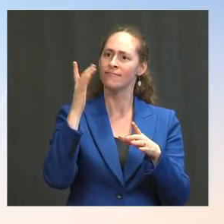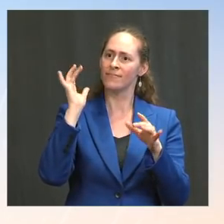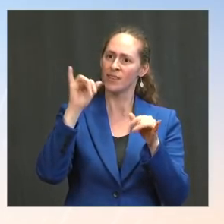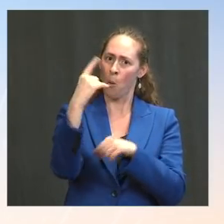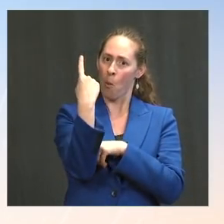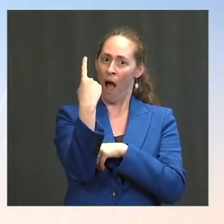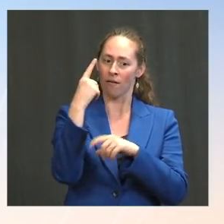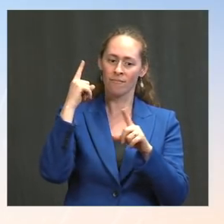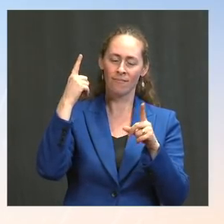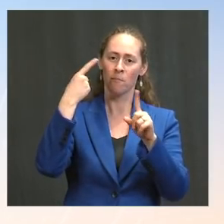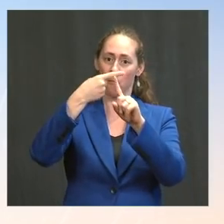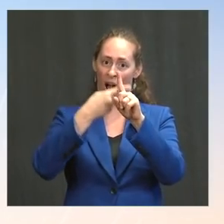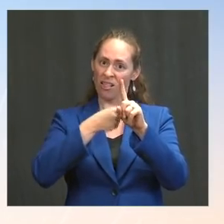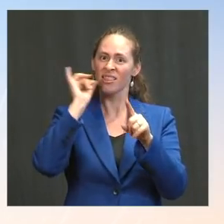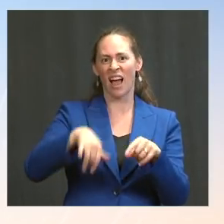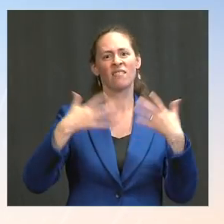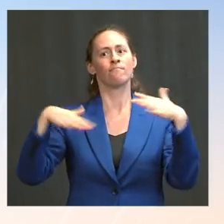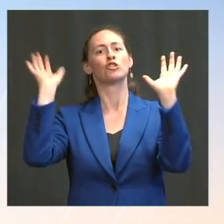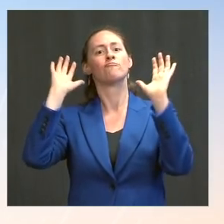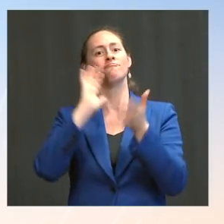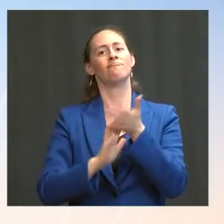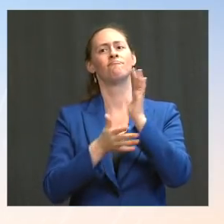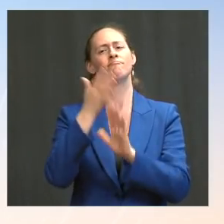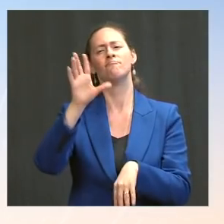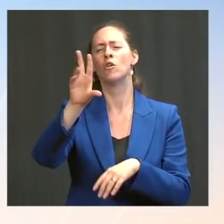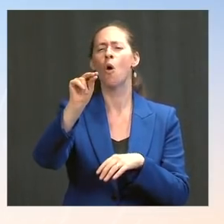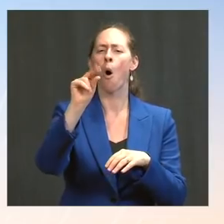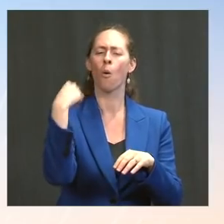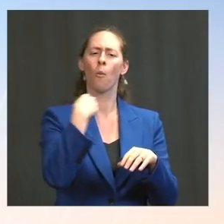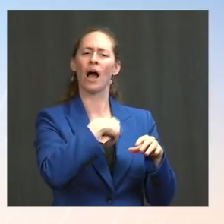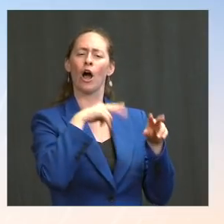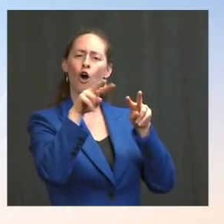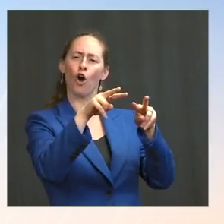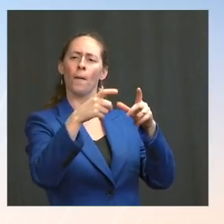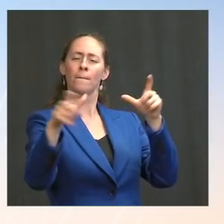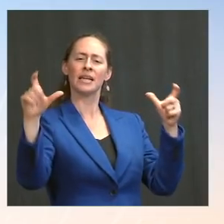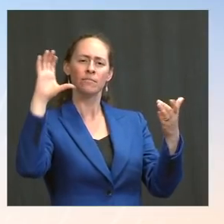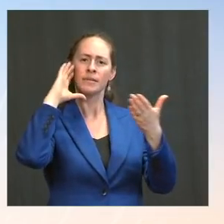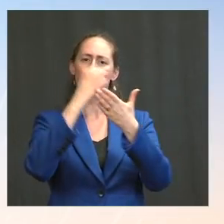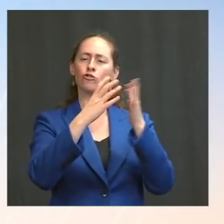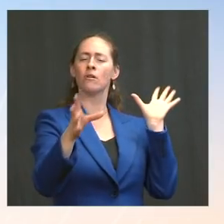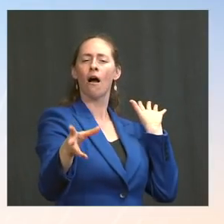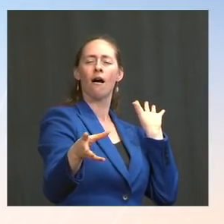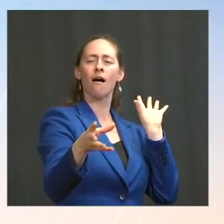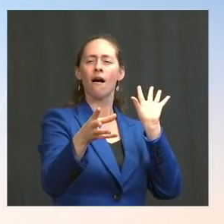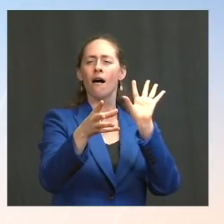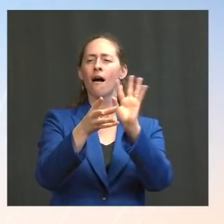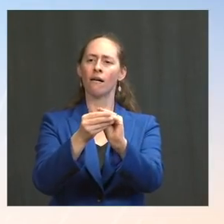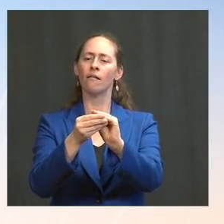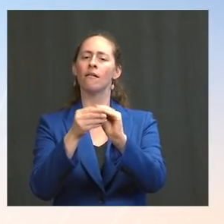We're looking at longer-term trends, and certainly as we assess the trend over the longer term, we feel like we are seeing a strong